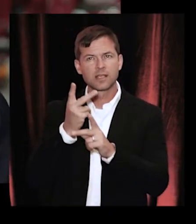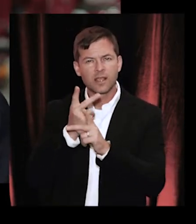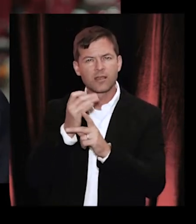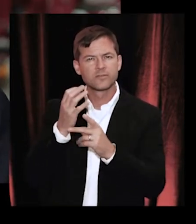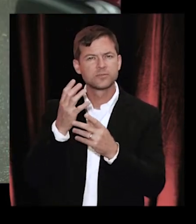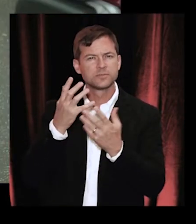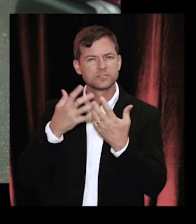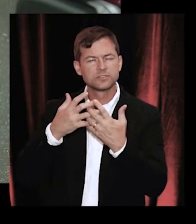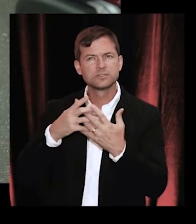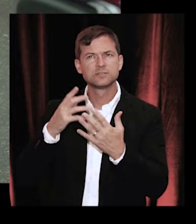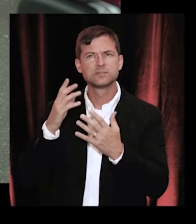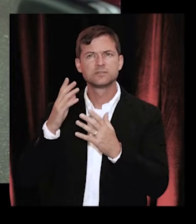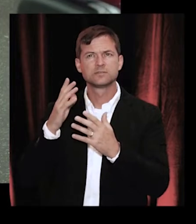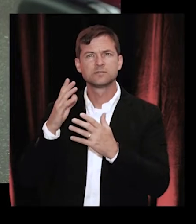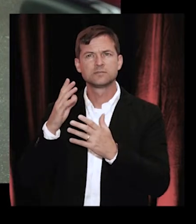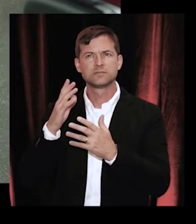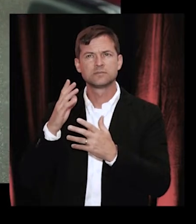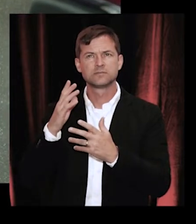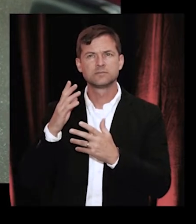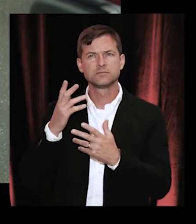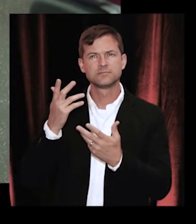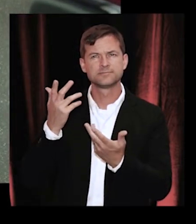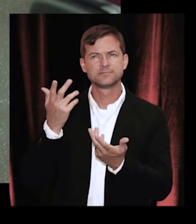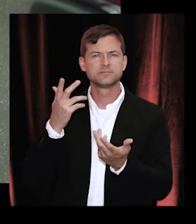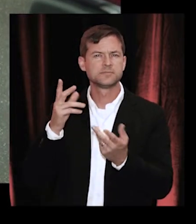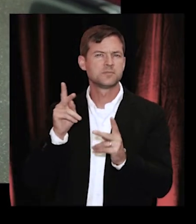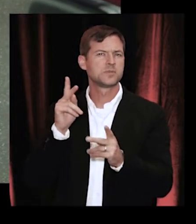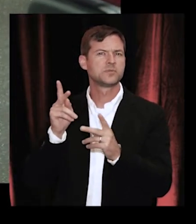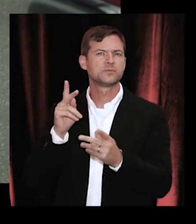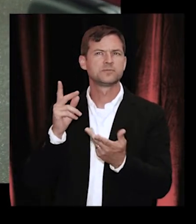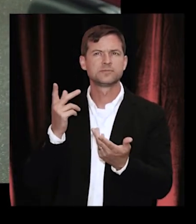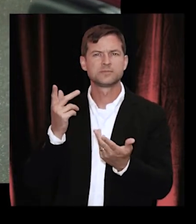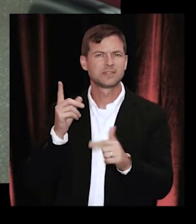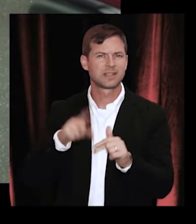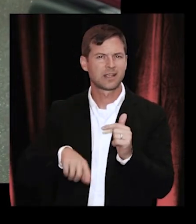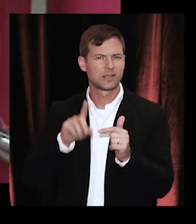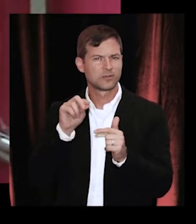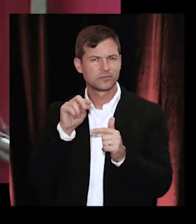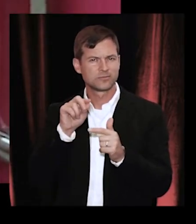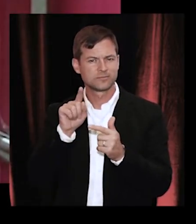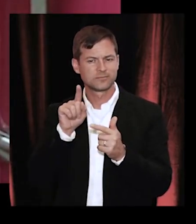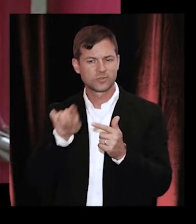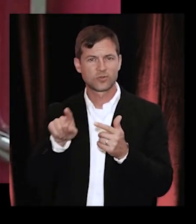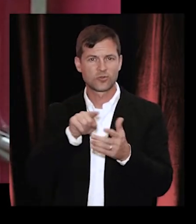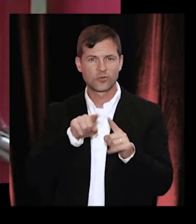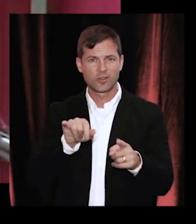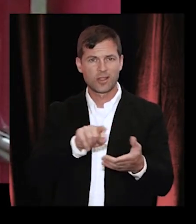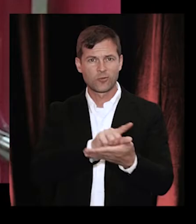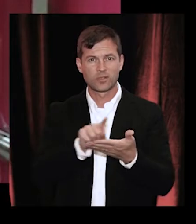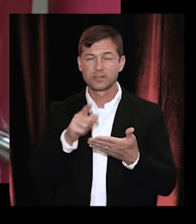The new little side cleans that people can get done during the weekdays. It's really an interesting job.